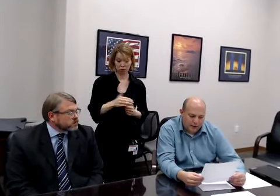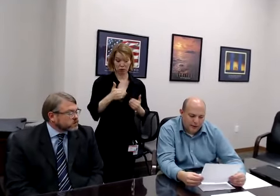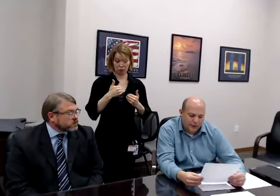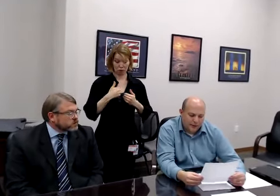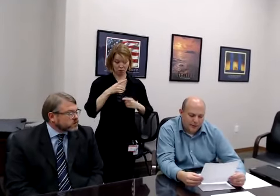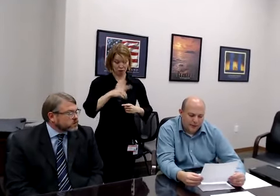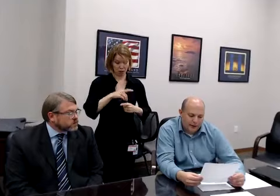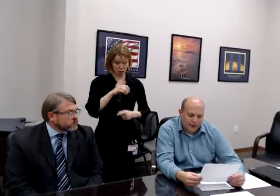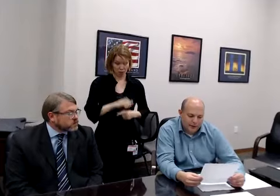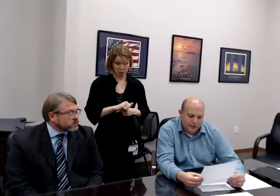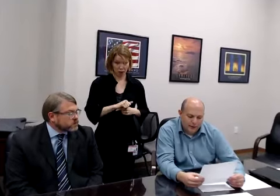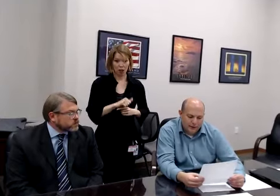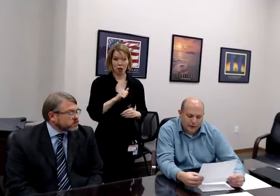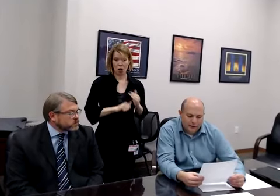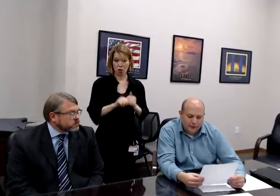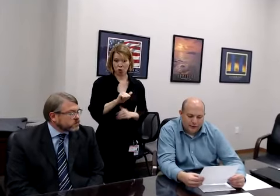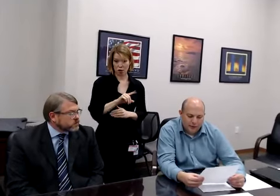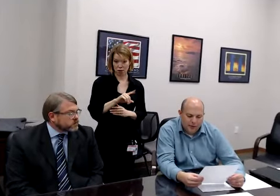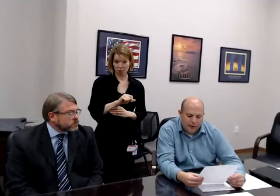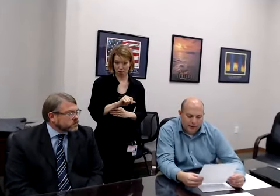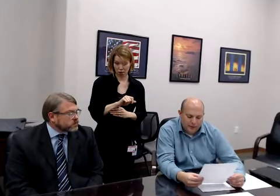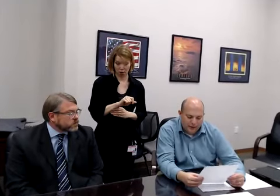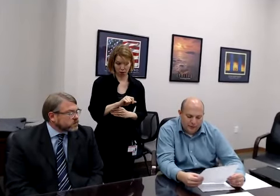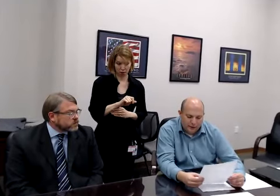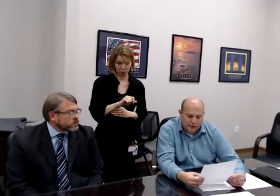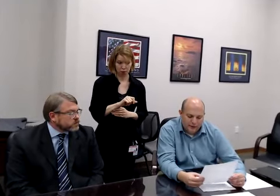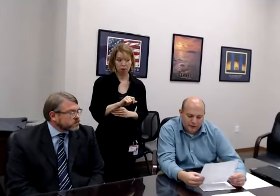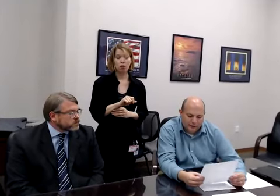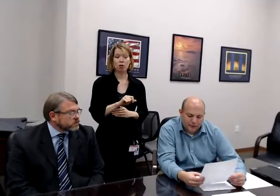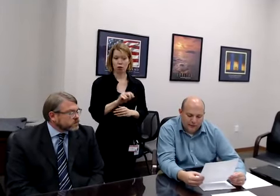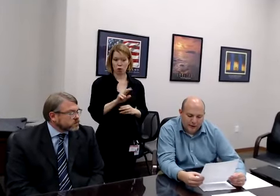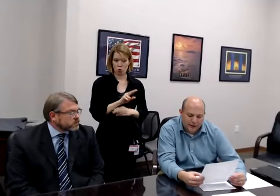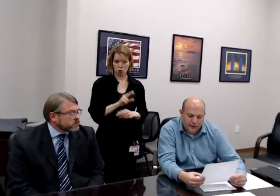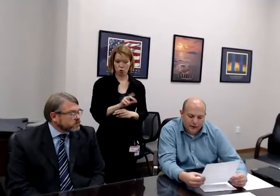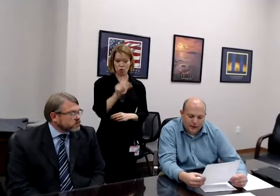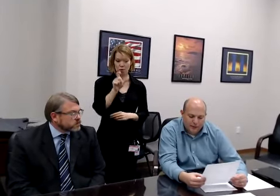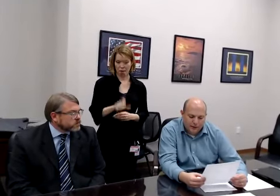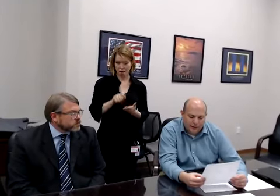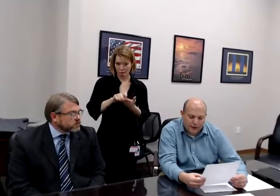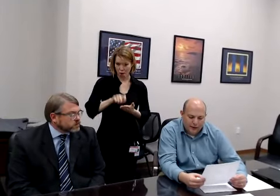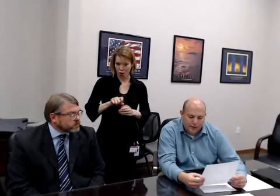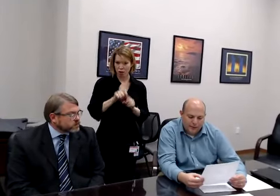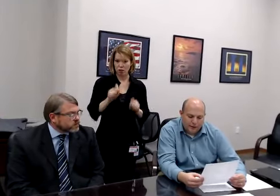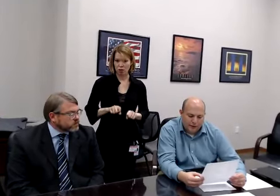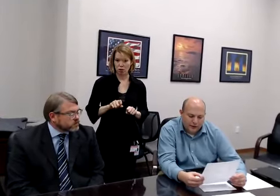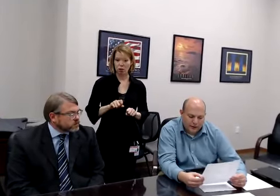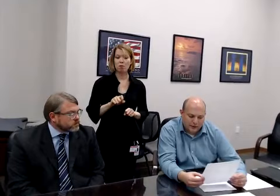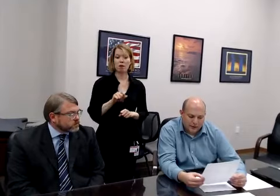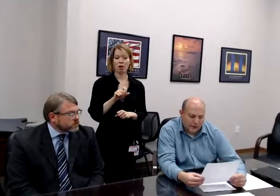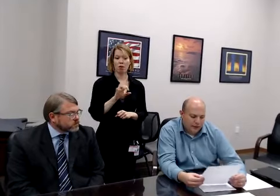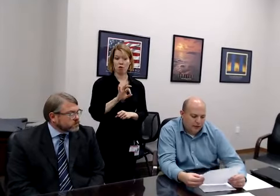and I want to mark my ballot using the remote ballot marking system provided by my County Board of Elections